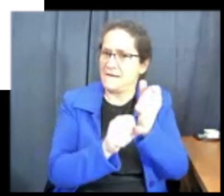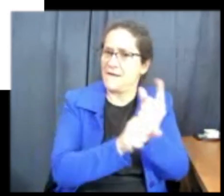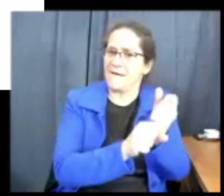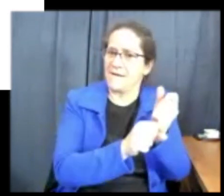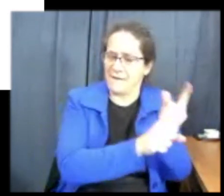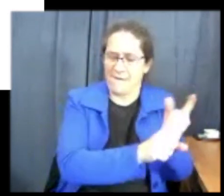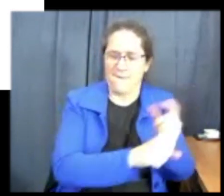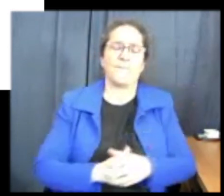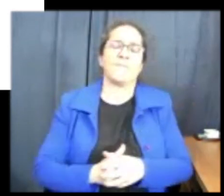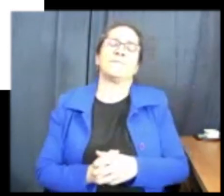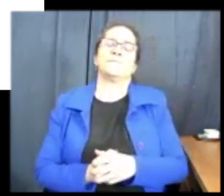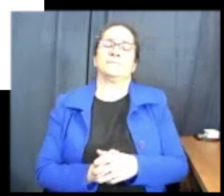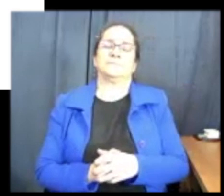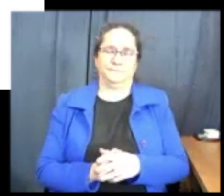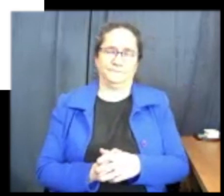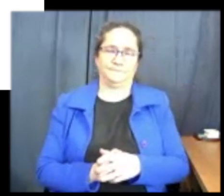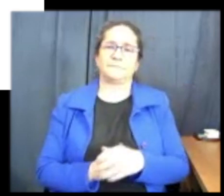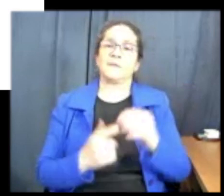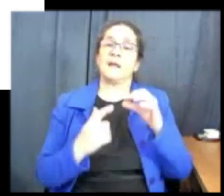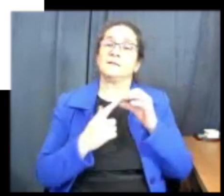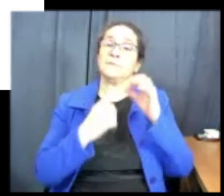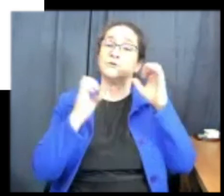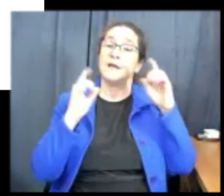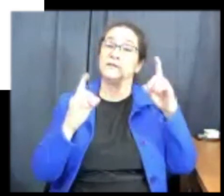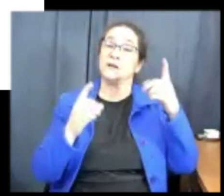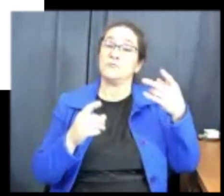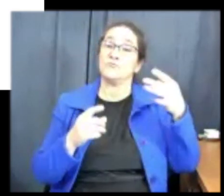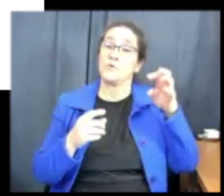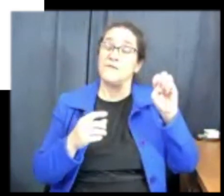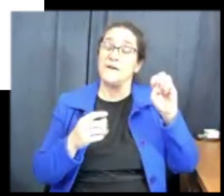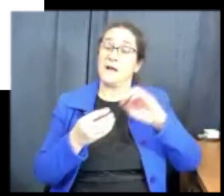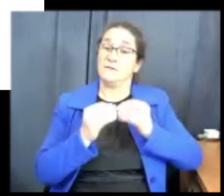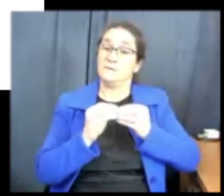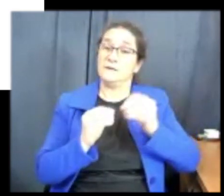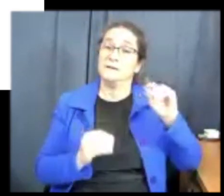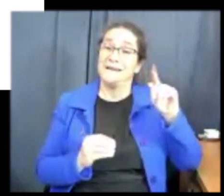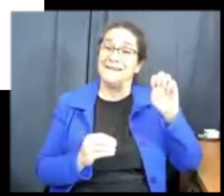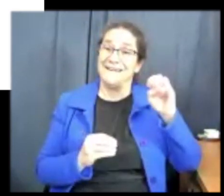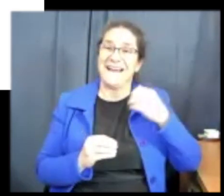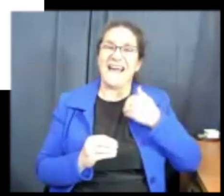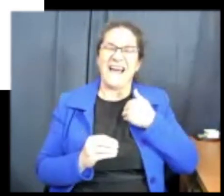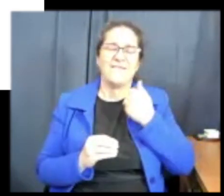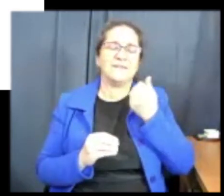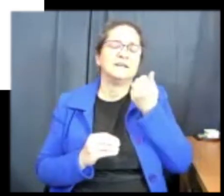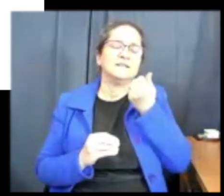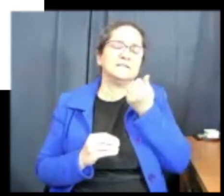The Special Education Profile data will have a couple of different phases of release. Andrea would you like to tell everybody